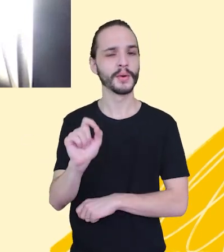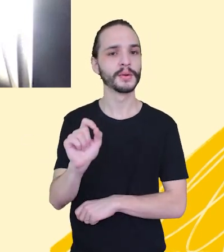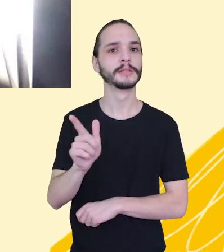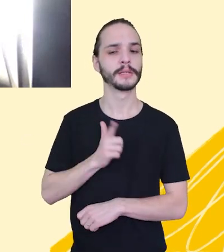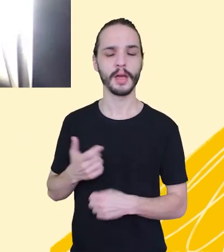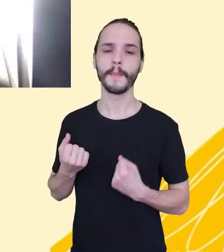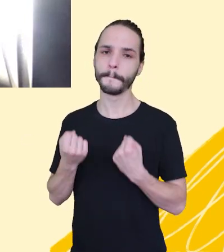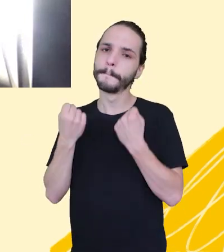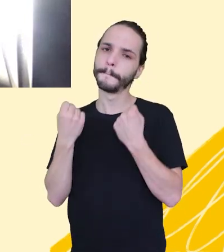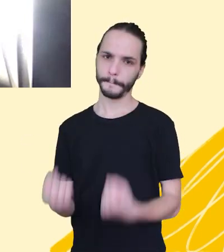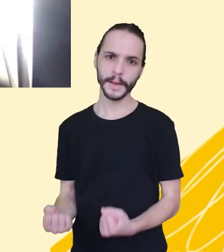And I...